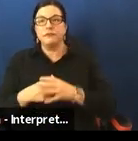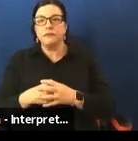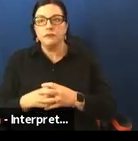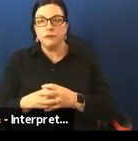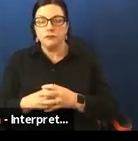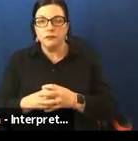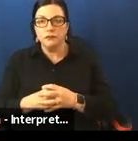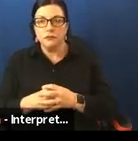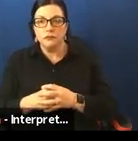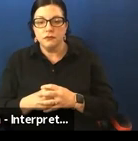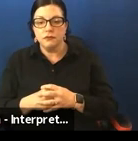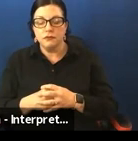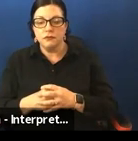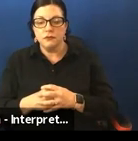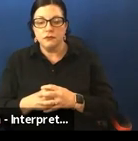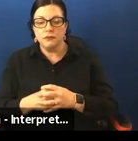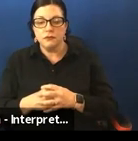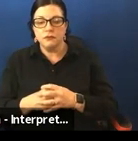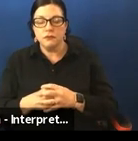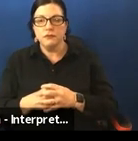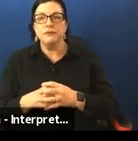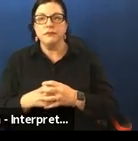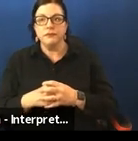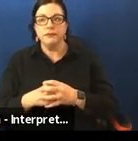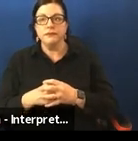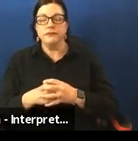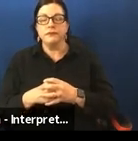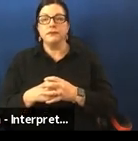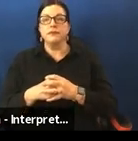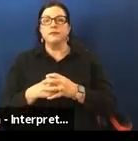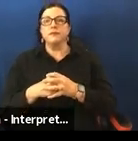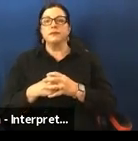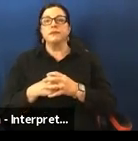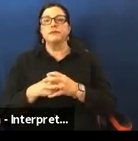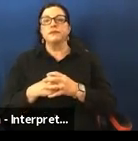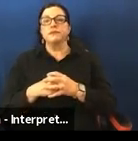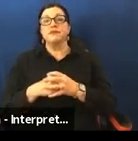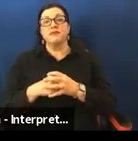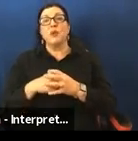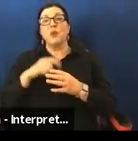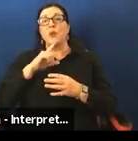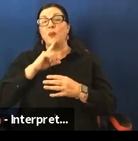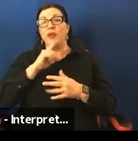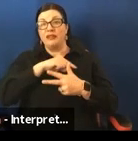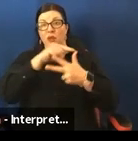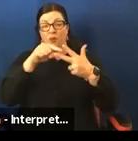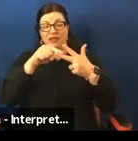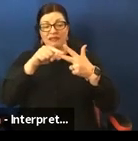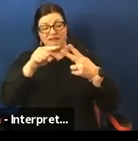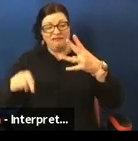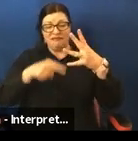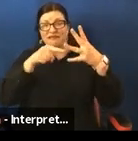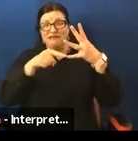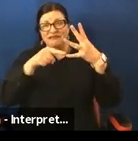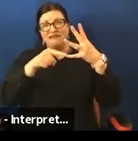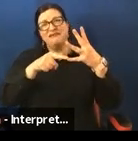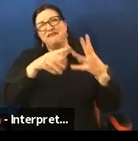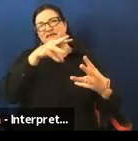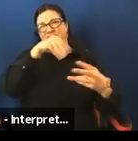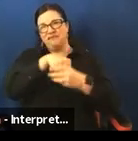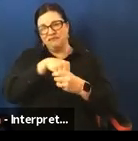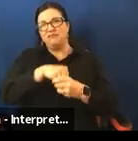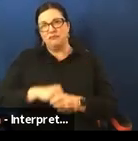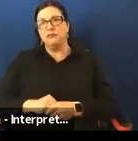Jason Williams: So that emotional abuse usually goes along with all these things and. And then the other thing that's really important is to think about